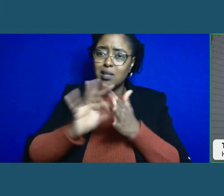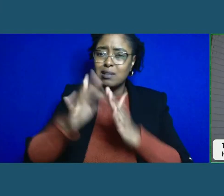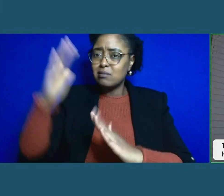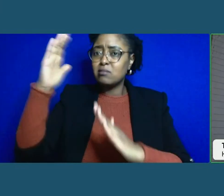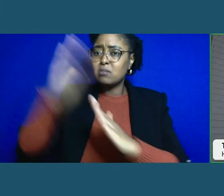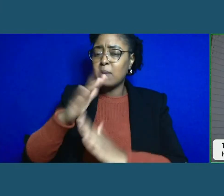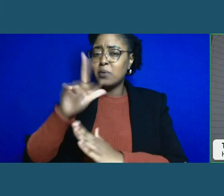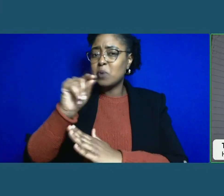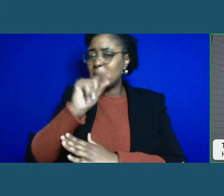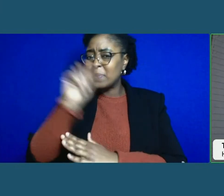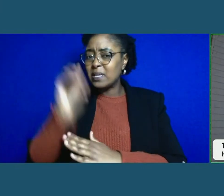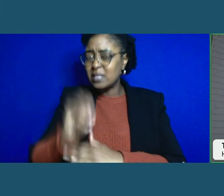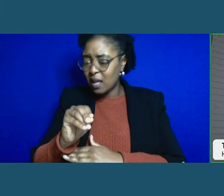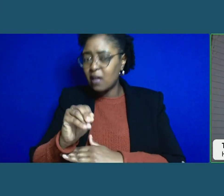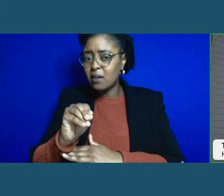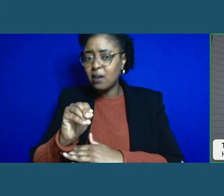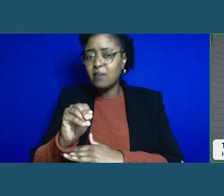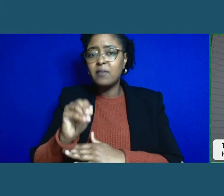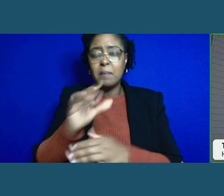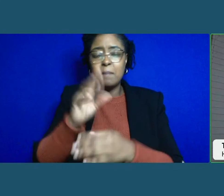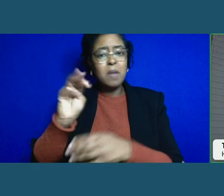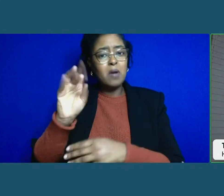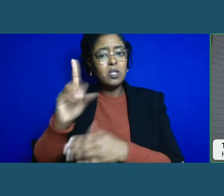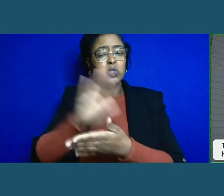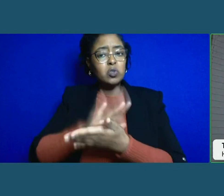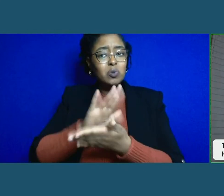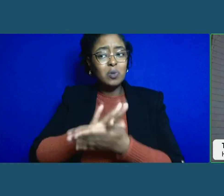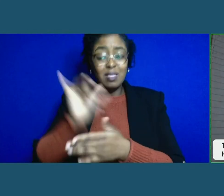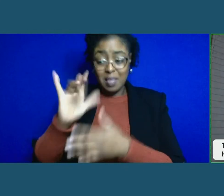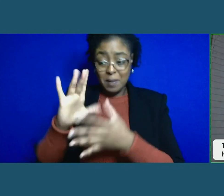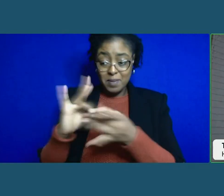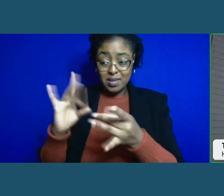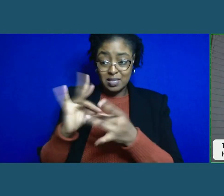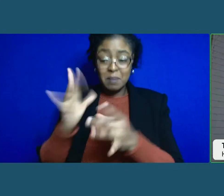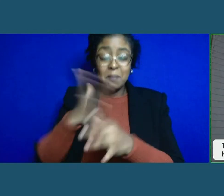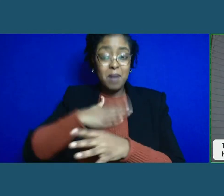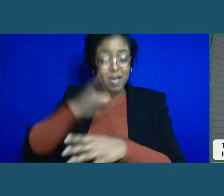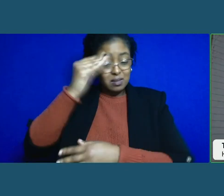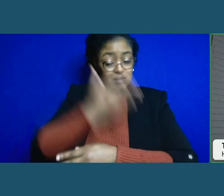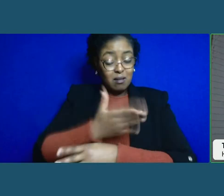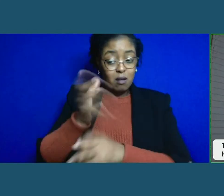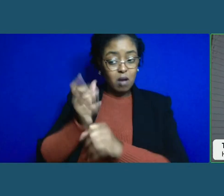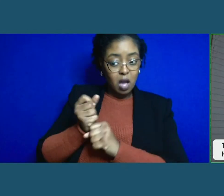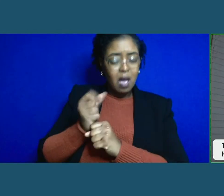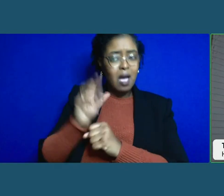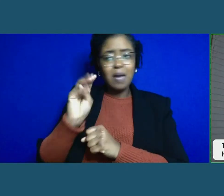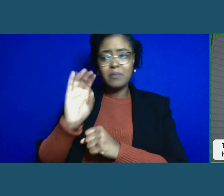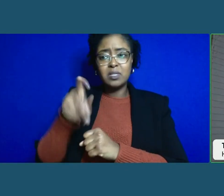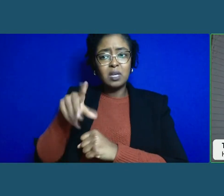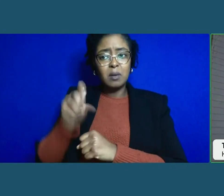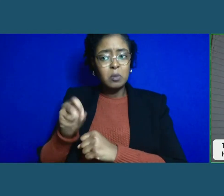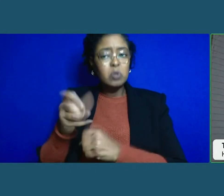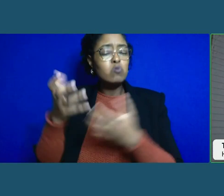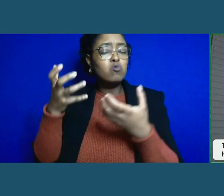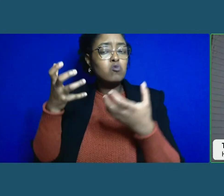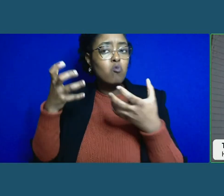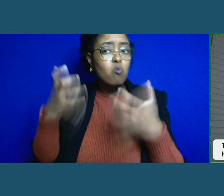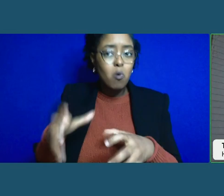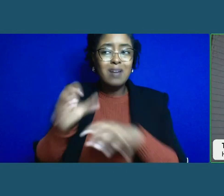ranked in the top 20% of Maryland schools. The messages that my son received cannot